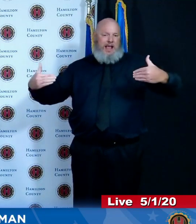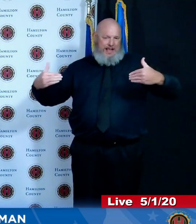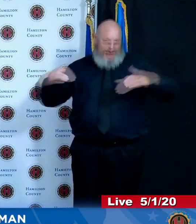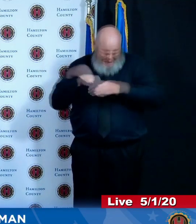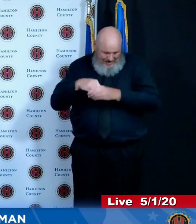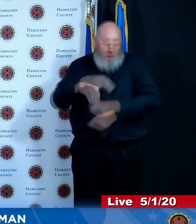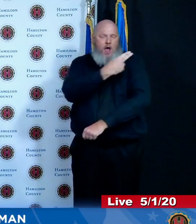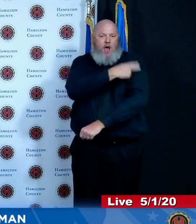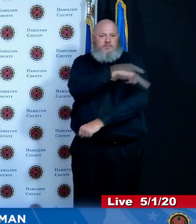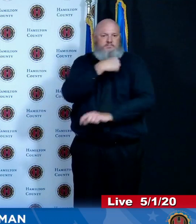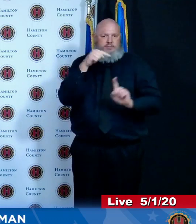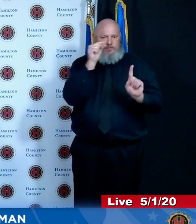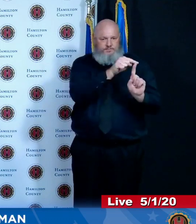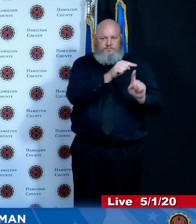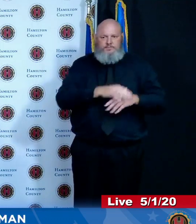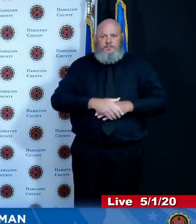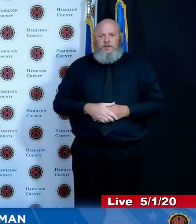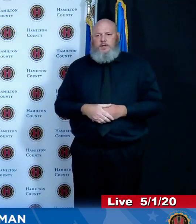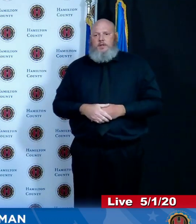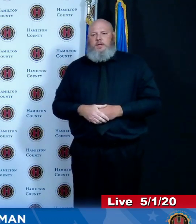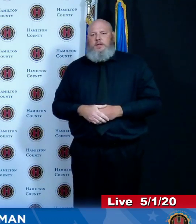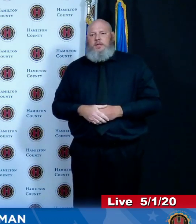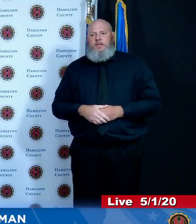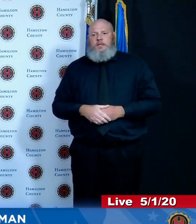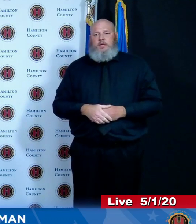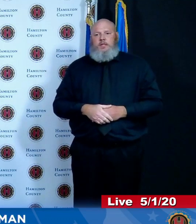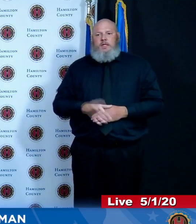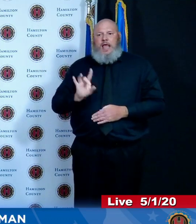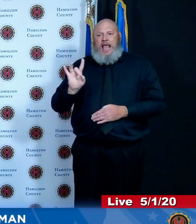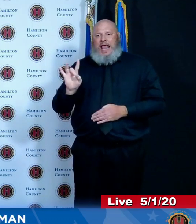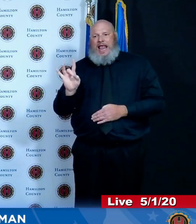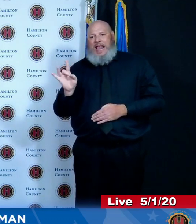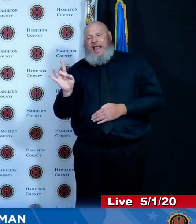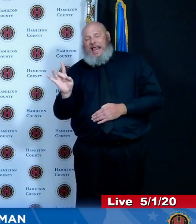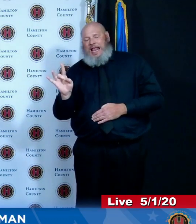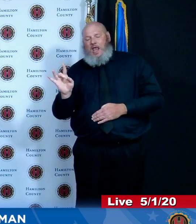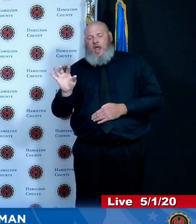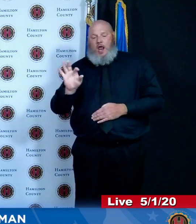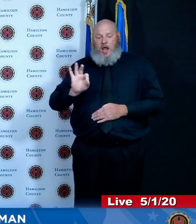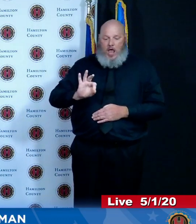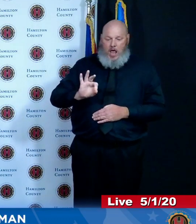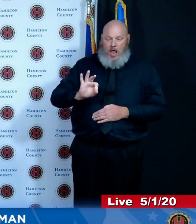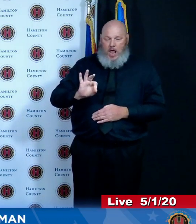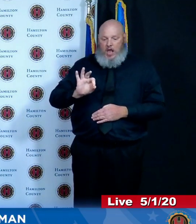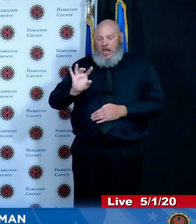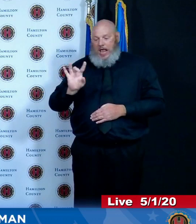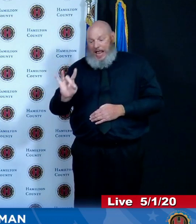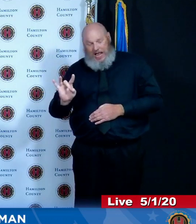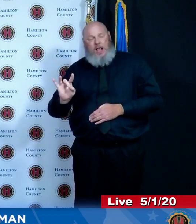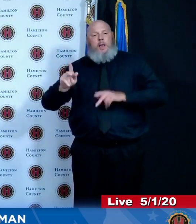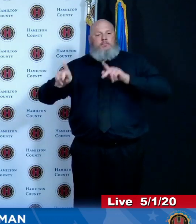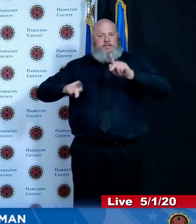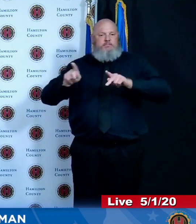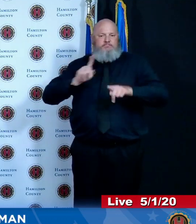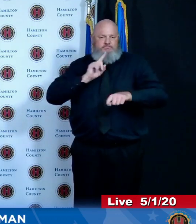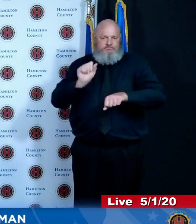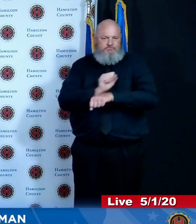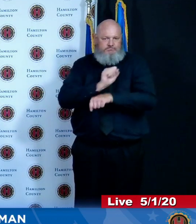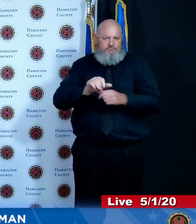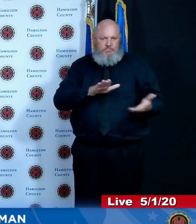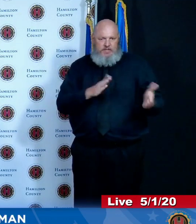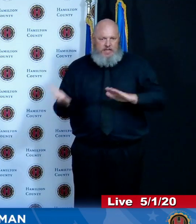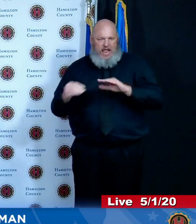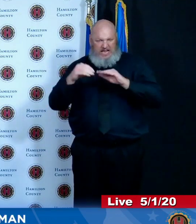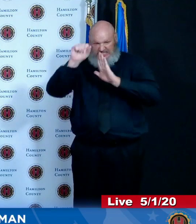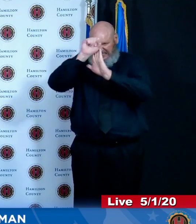Covid-19 as well as 267 hospitalizations and 71 deaths we know that Ohio is